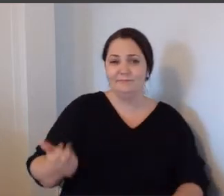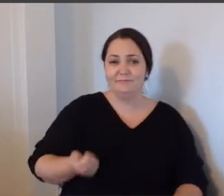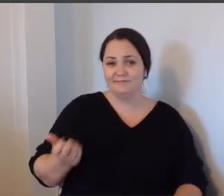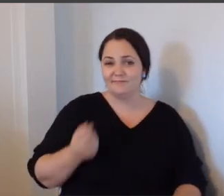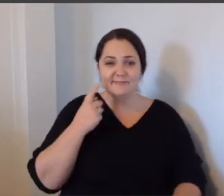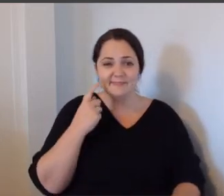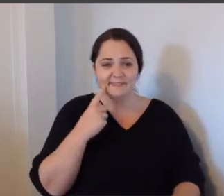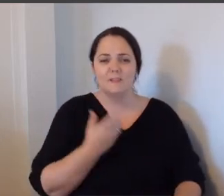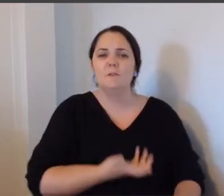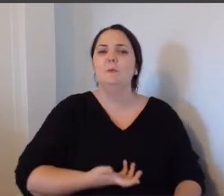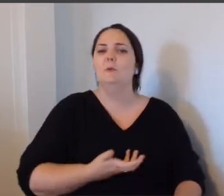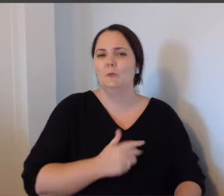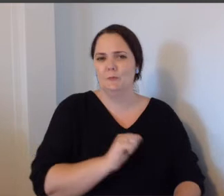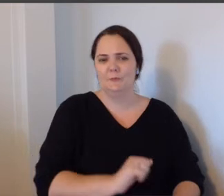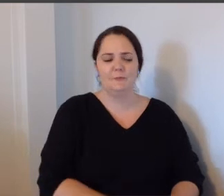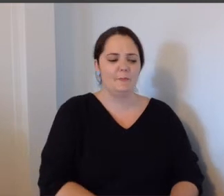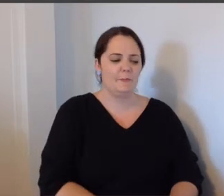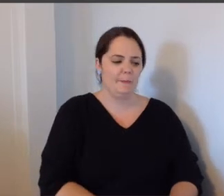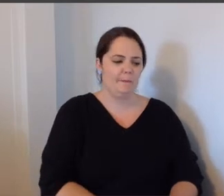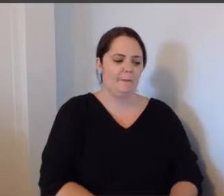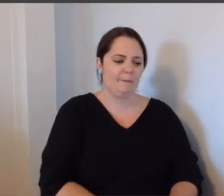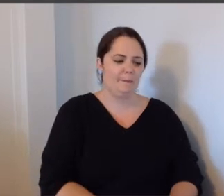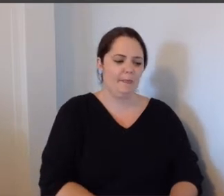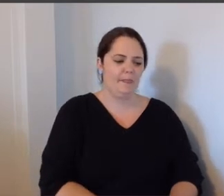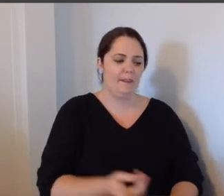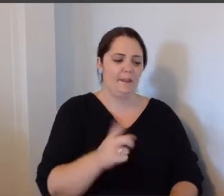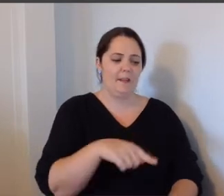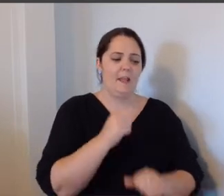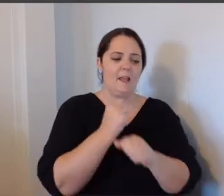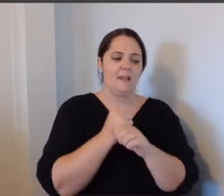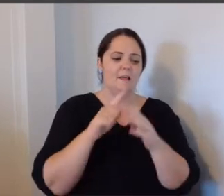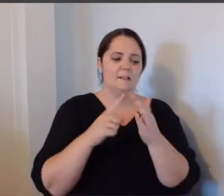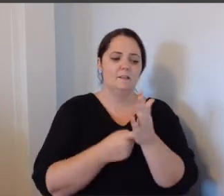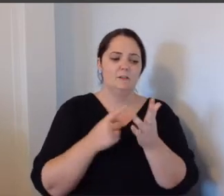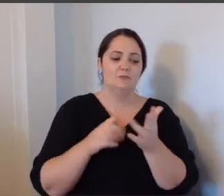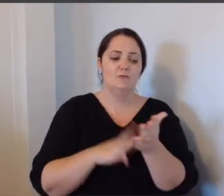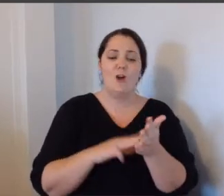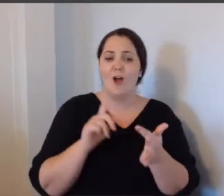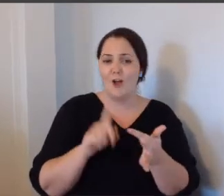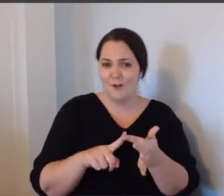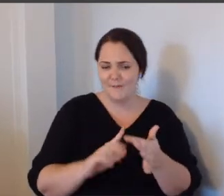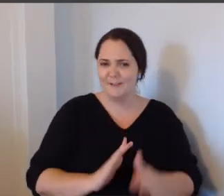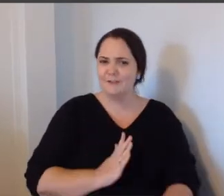Now in this painting by french painter, Gerome from 1890 which is included in the exhibition